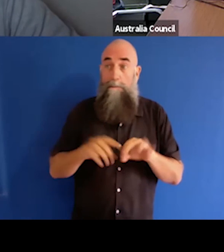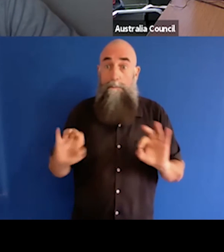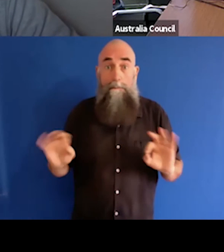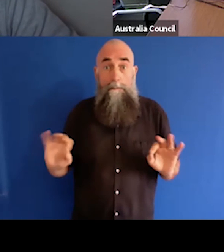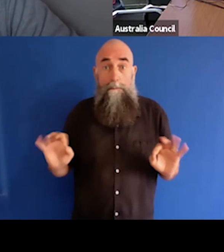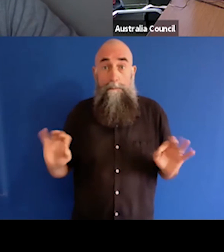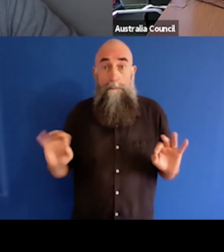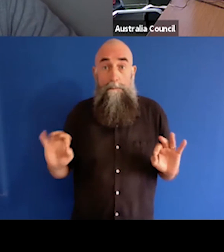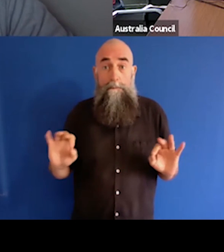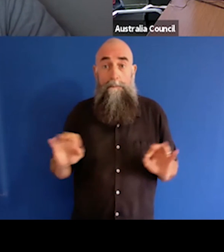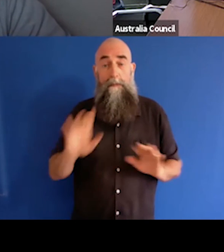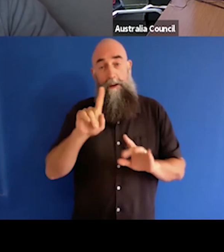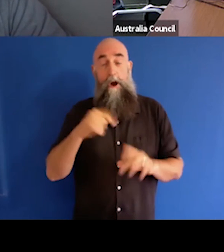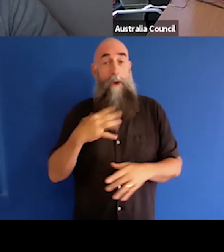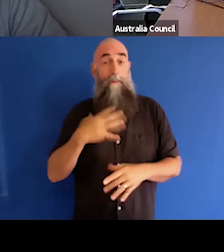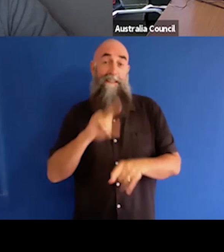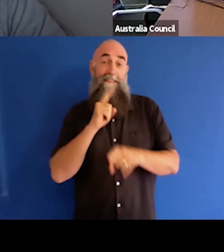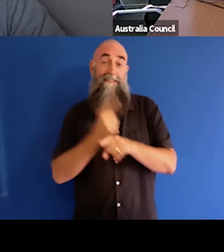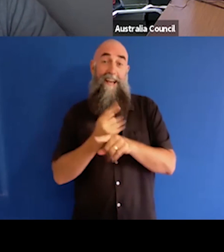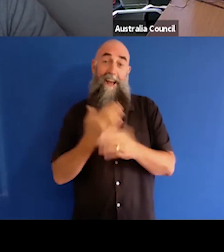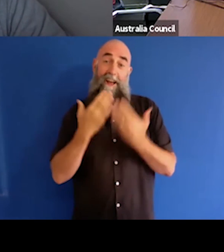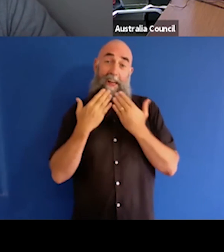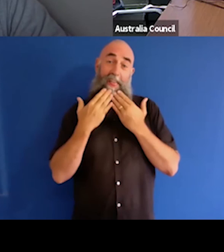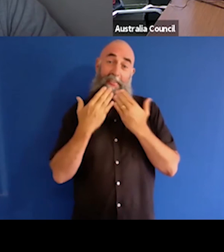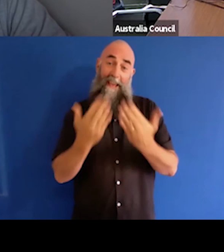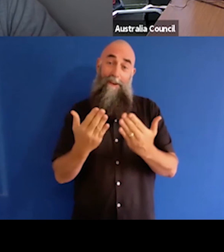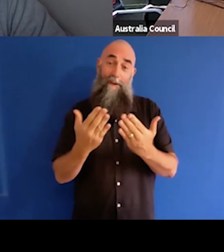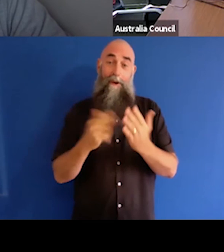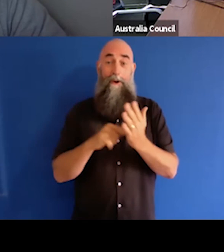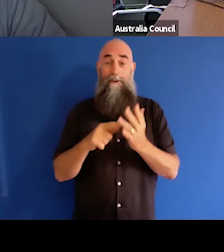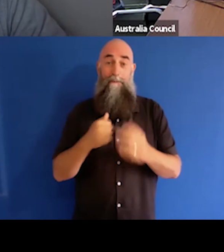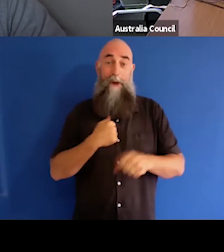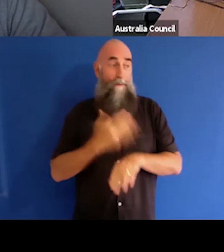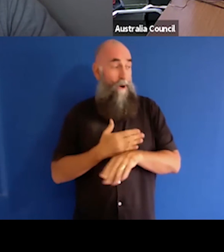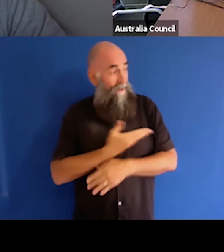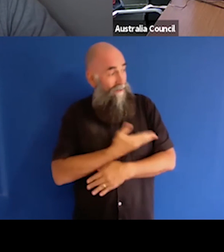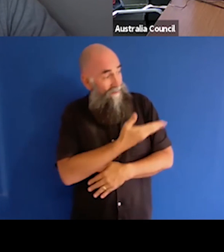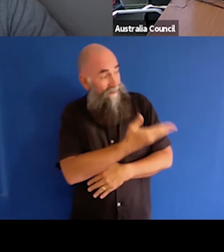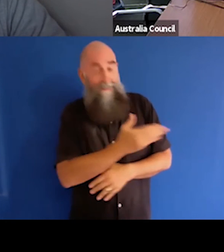I'd just like to say "thank you" to my fabulous colleagues. Thank you.